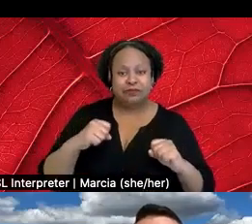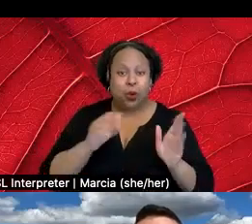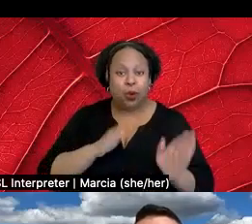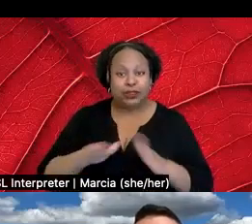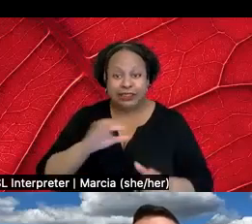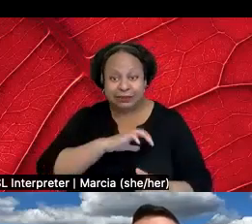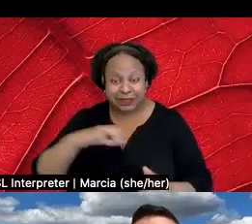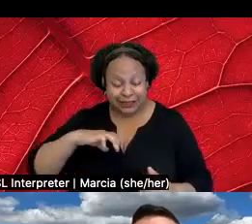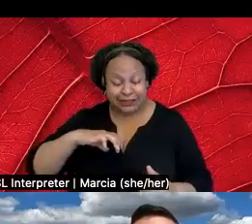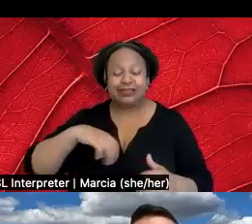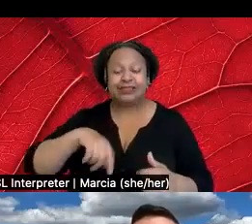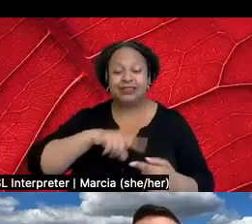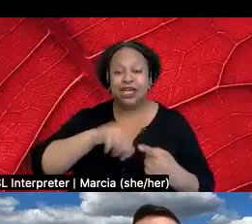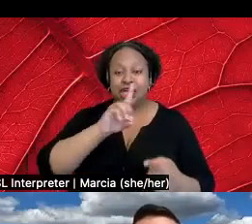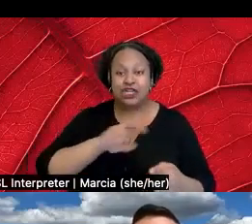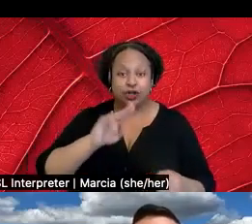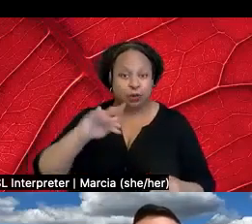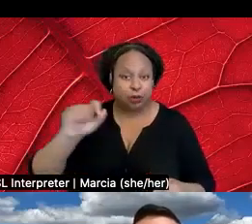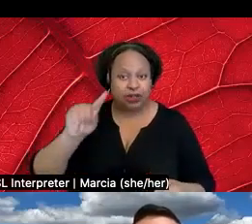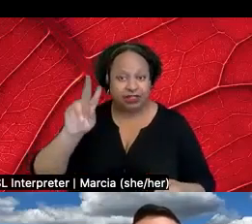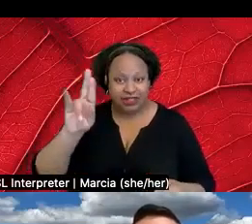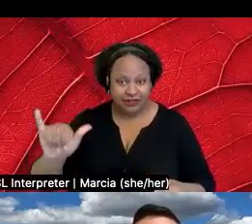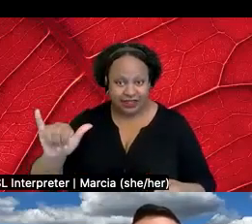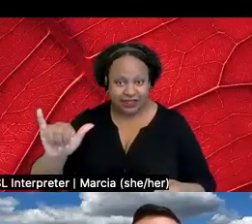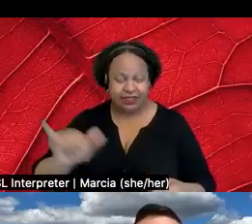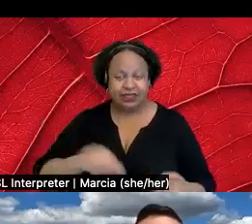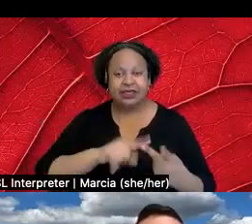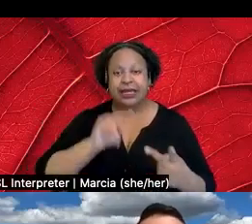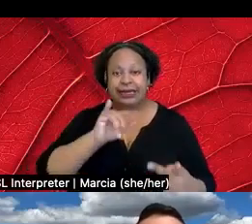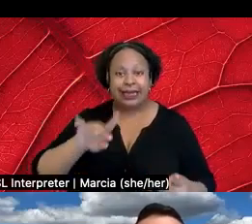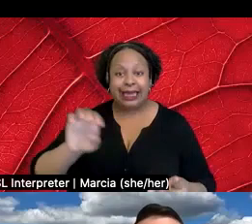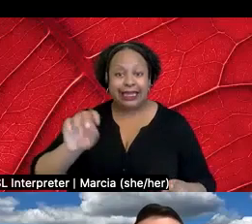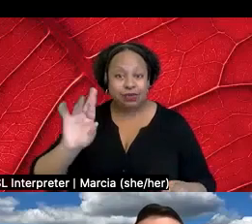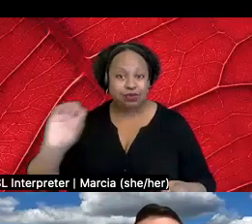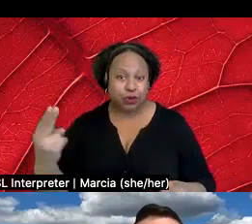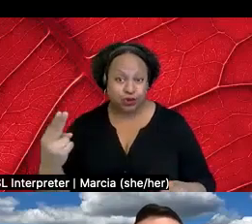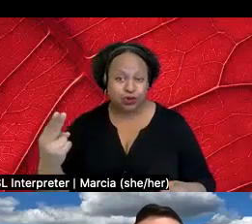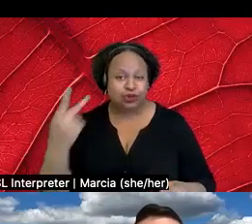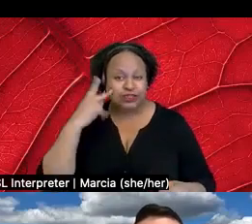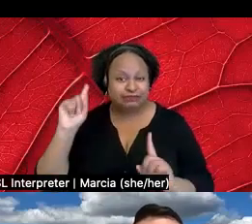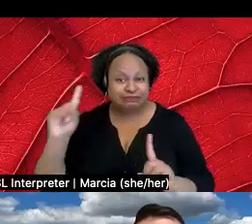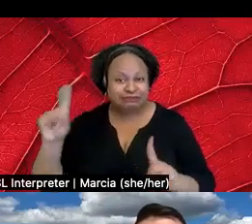Dr Pearl Levey and Natalie Roach you've seen throughout the course of this conference.